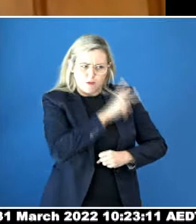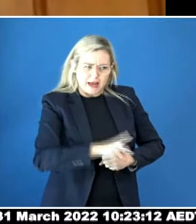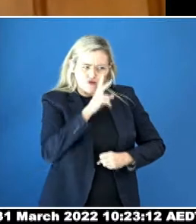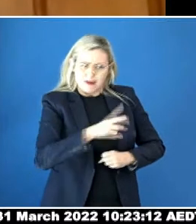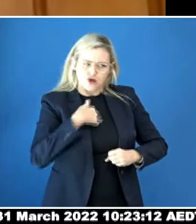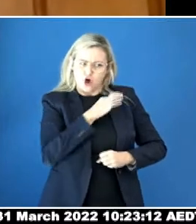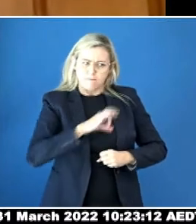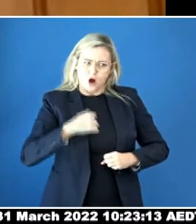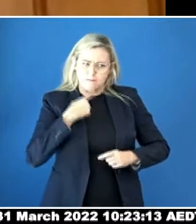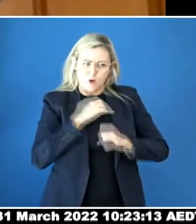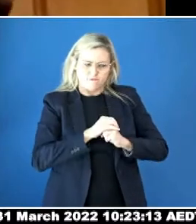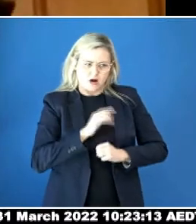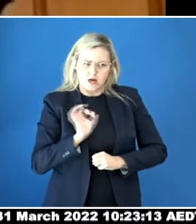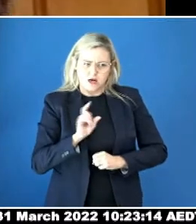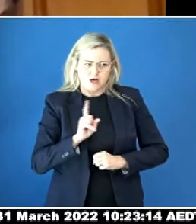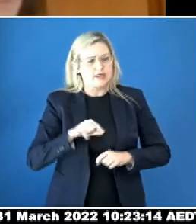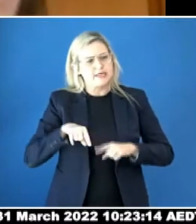right. And I told them who it was.